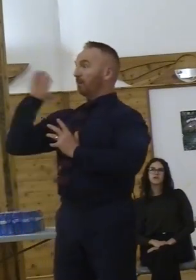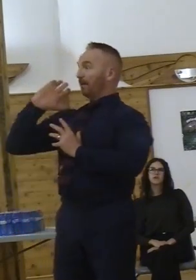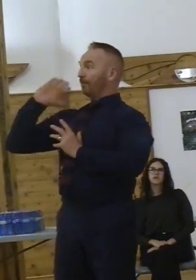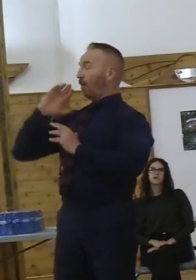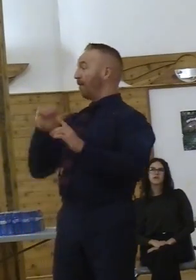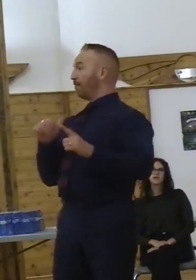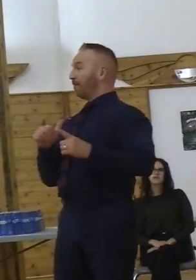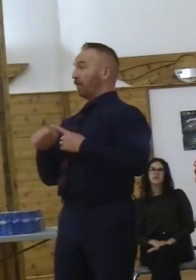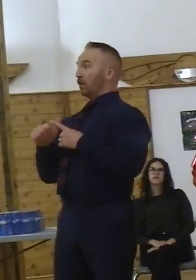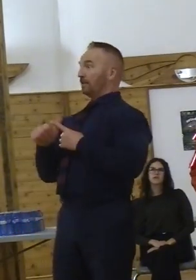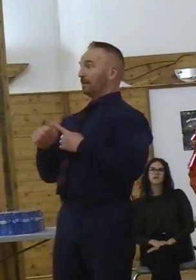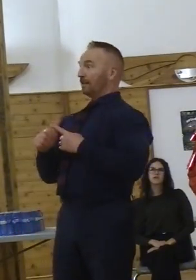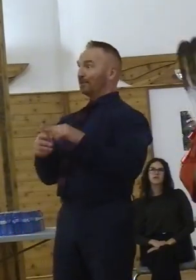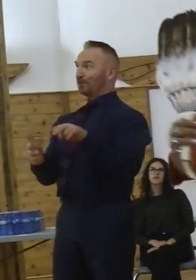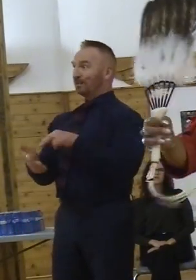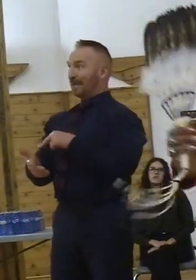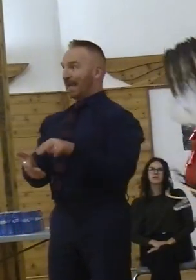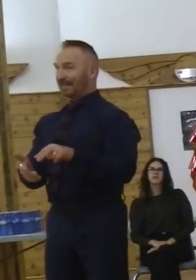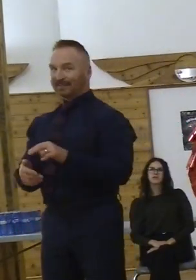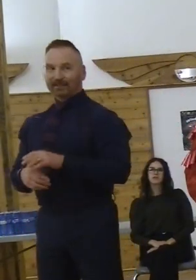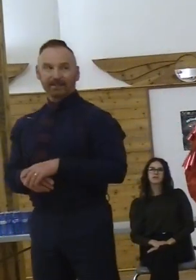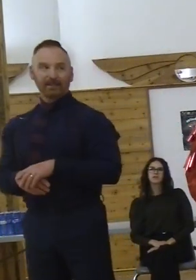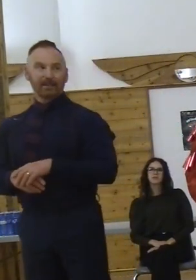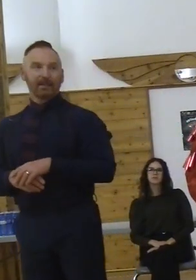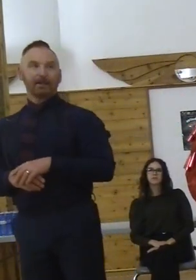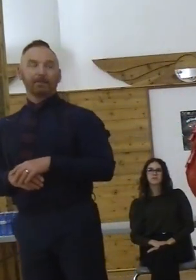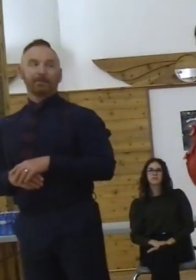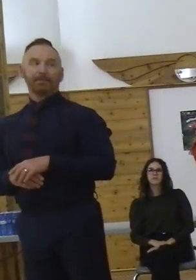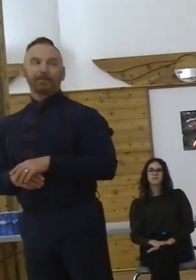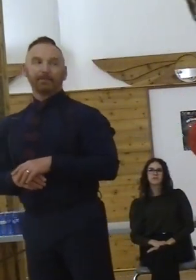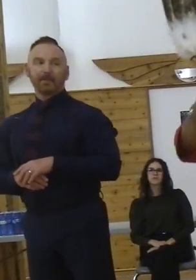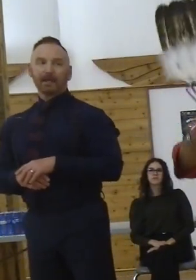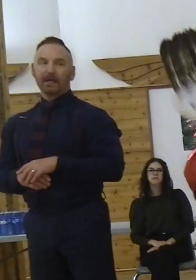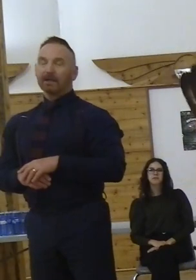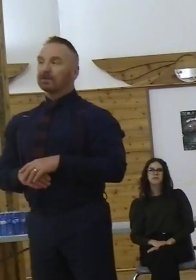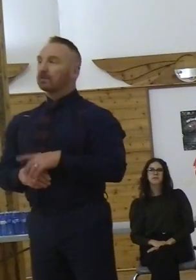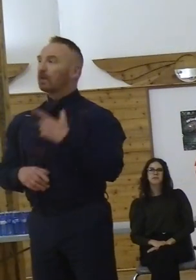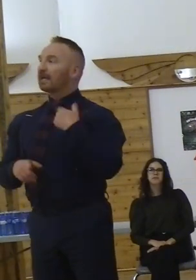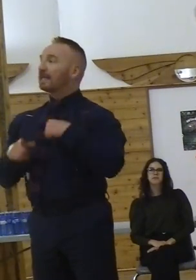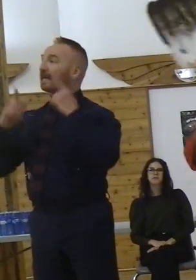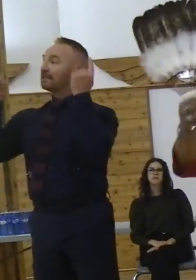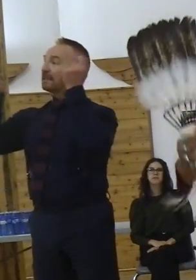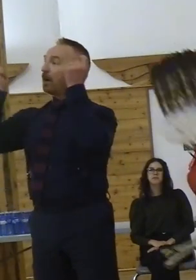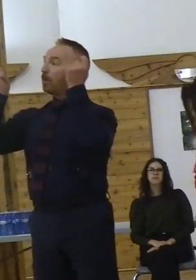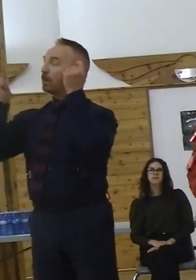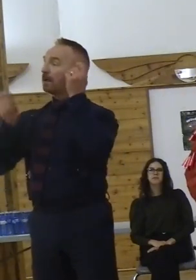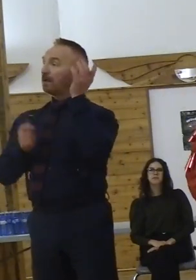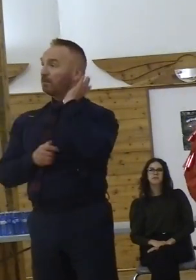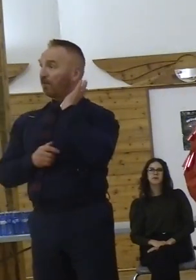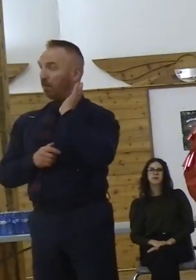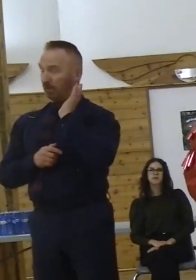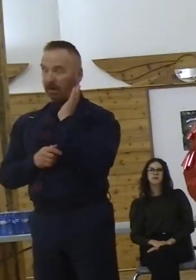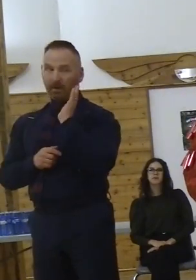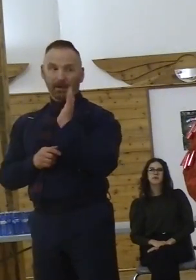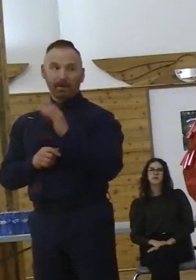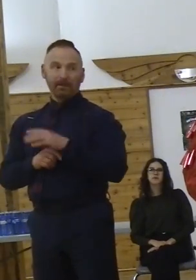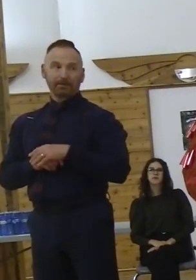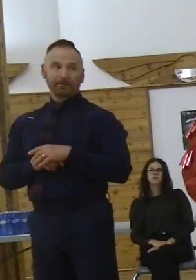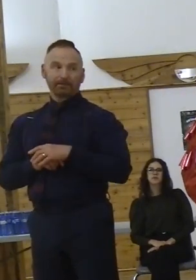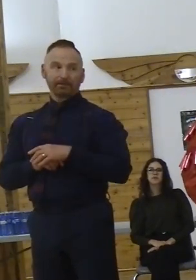I never hear that everywhere else, except there, it was in that ceremony, you know, like something like this where I did that.